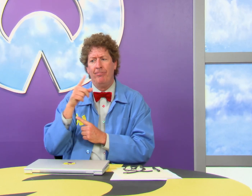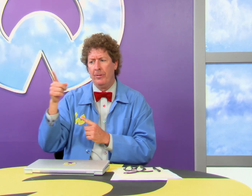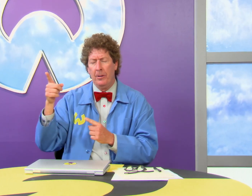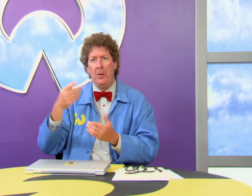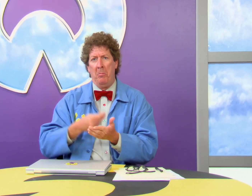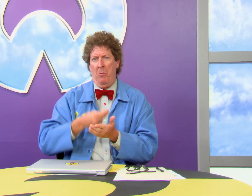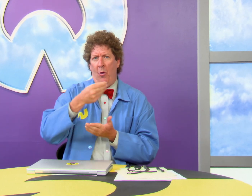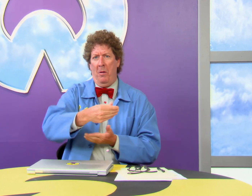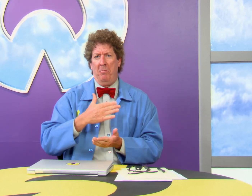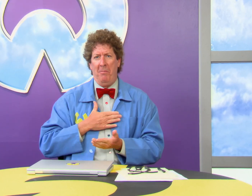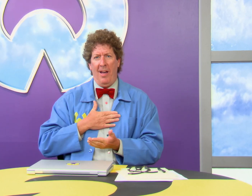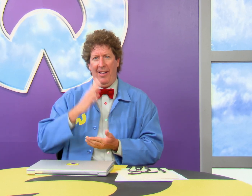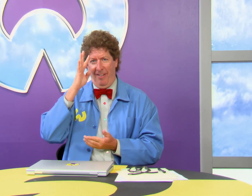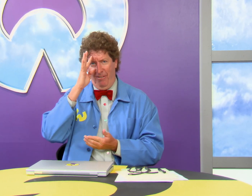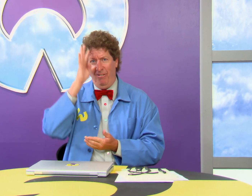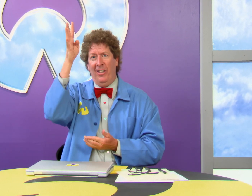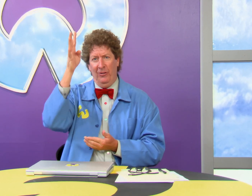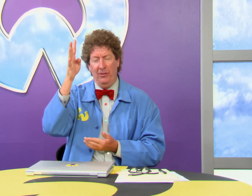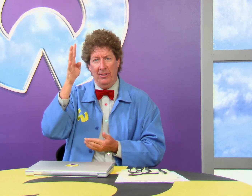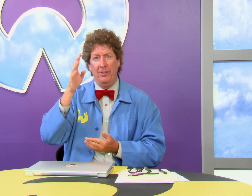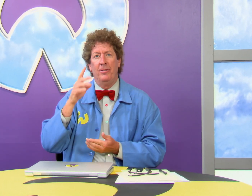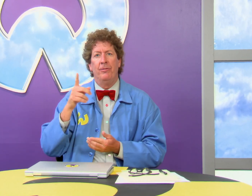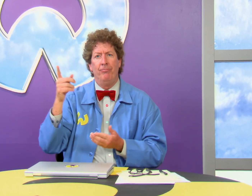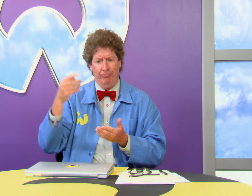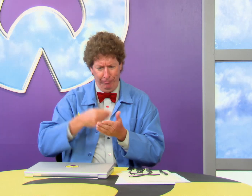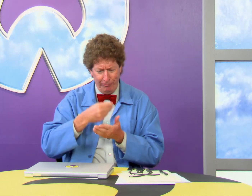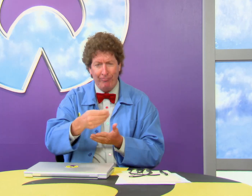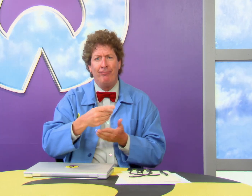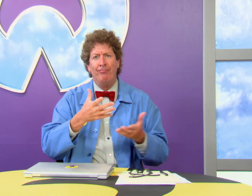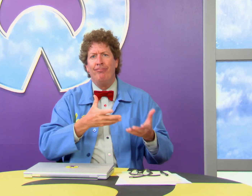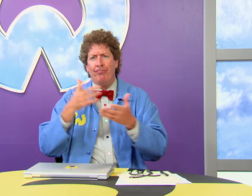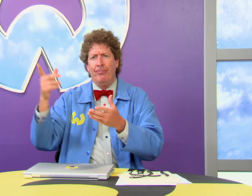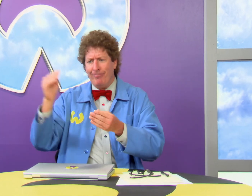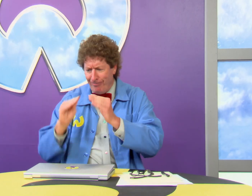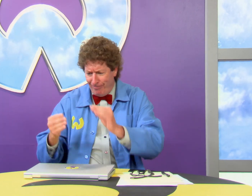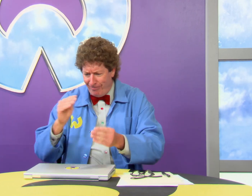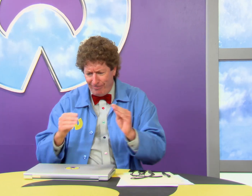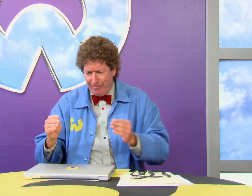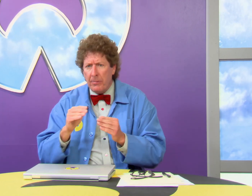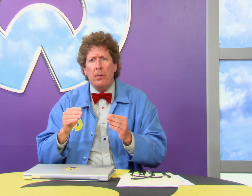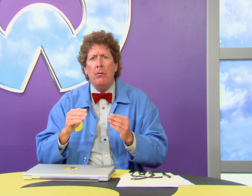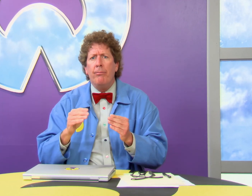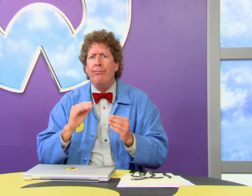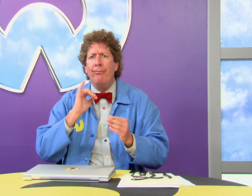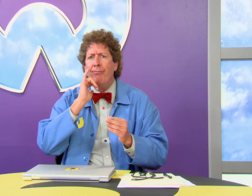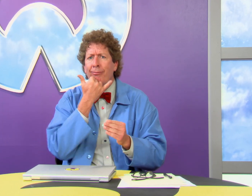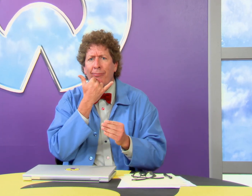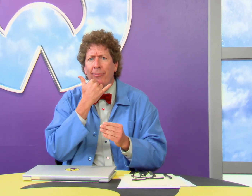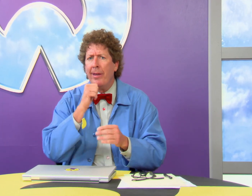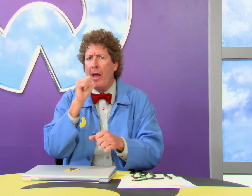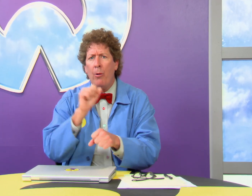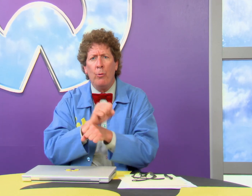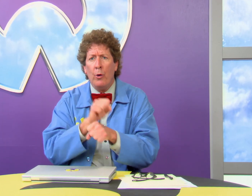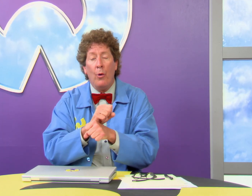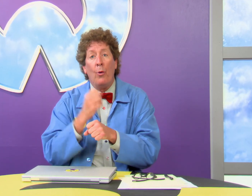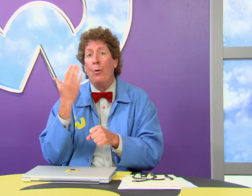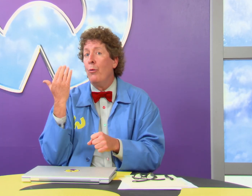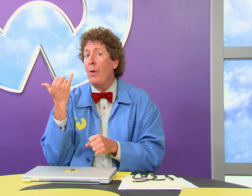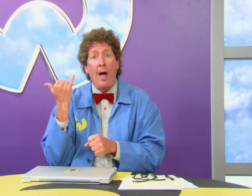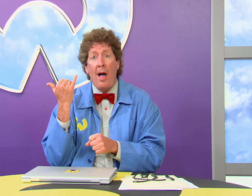HE BOUGHT ONE OF MY INVENTIONS. THEN HE CARRIED IT HOME AND PUT IT TOGETHER. IT DIDN'T WORK.